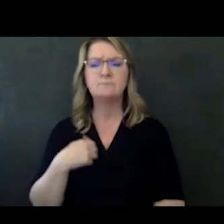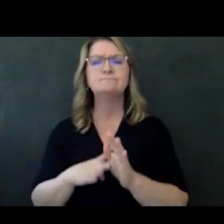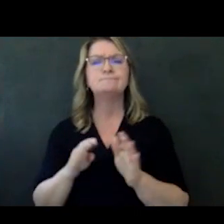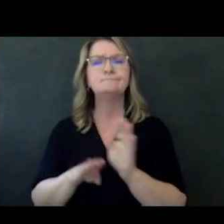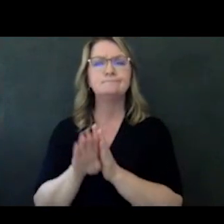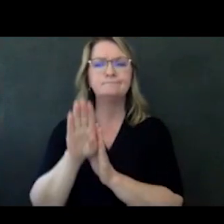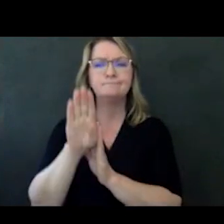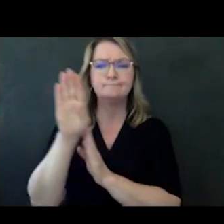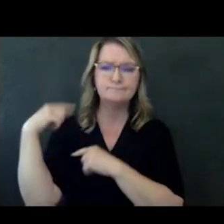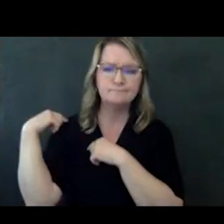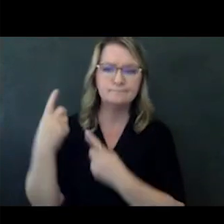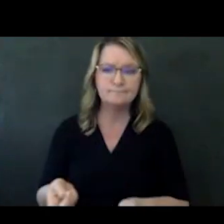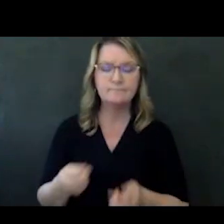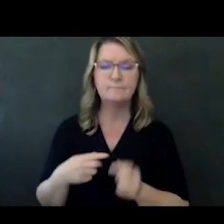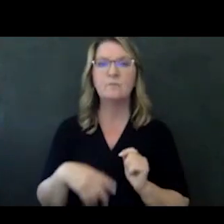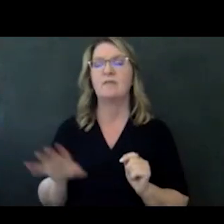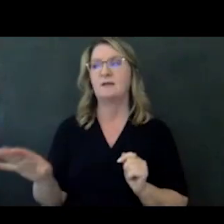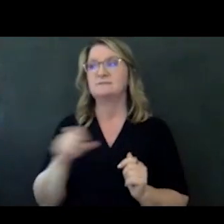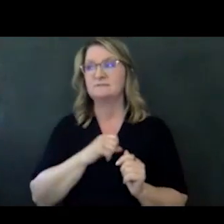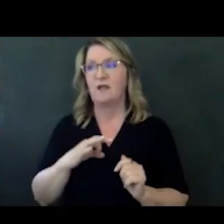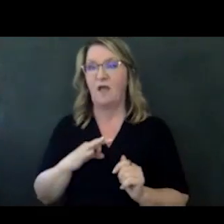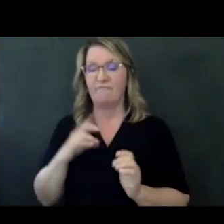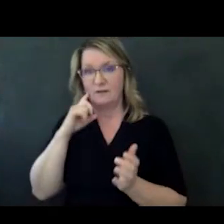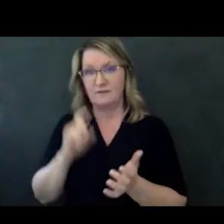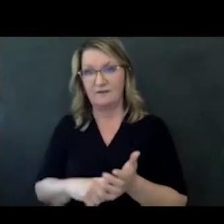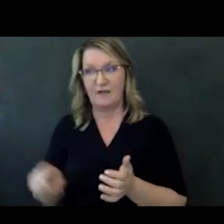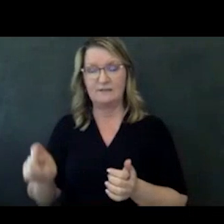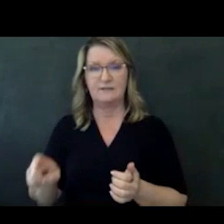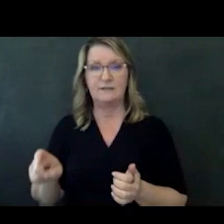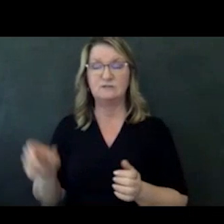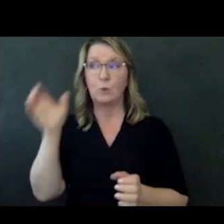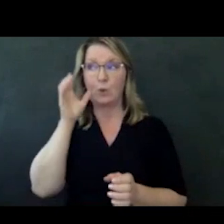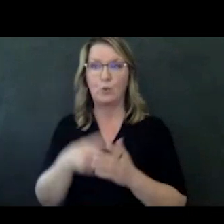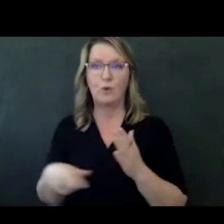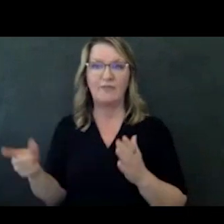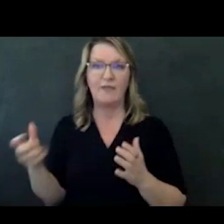identified needs and we heard what employers wanted. For example, a lot of area schools and